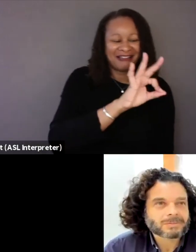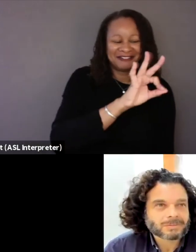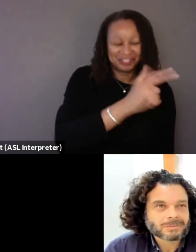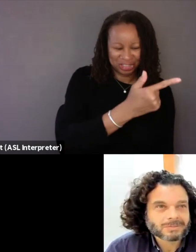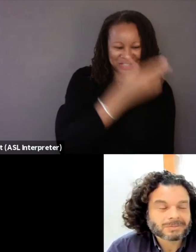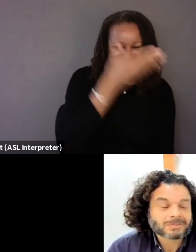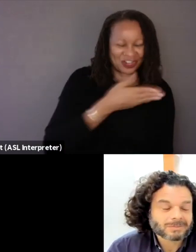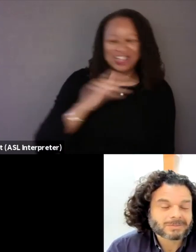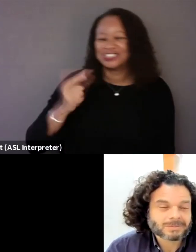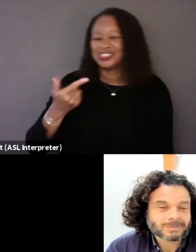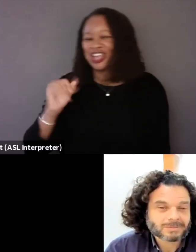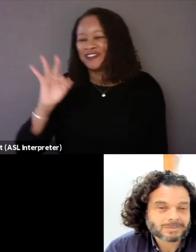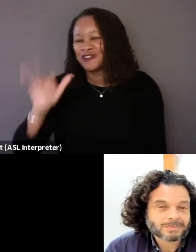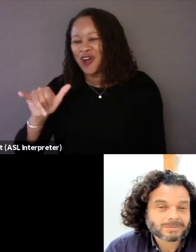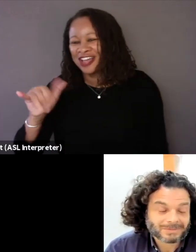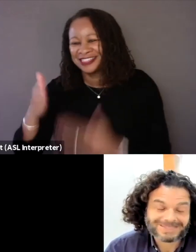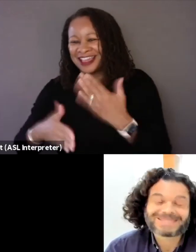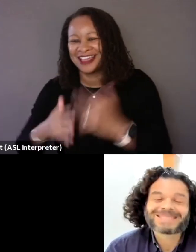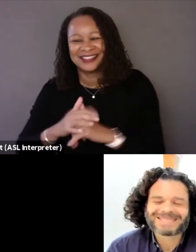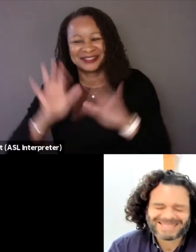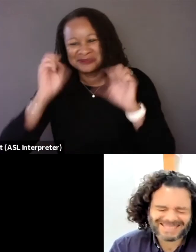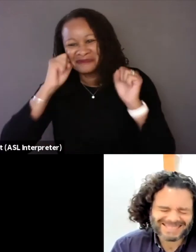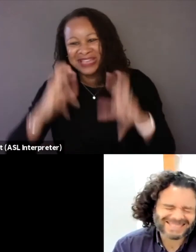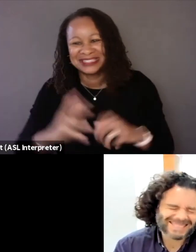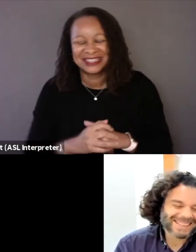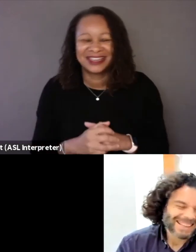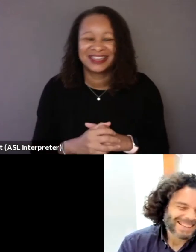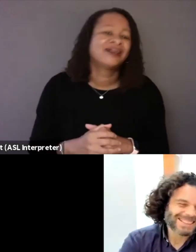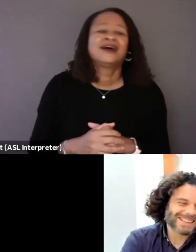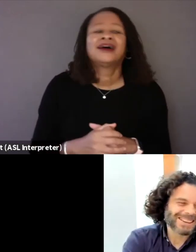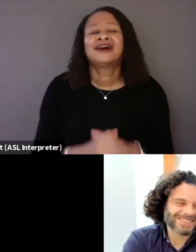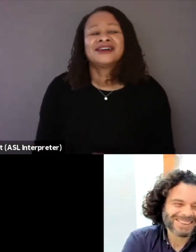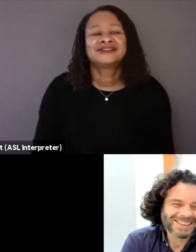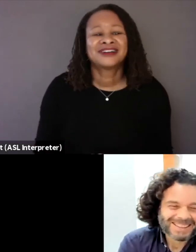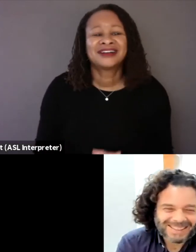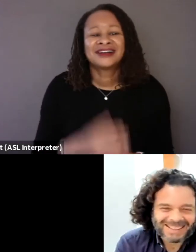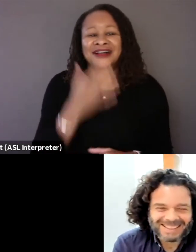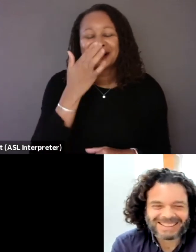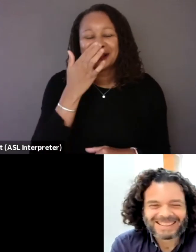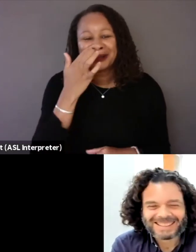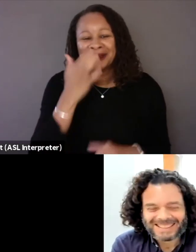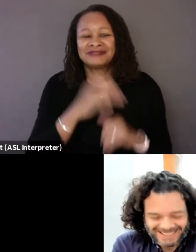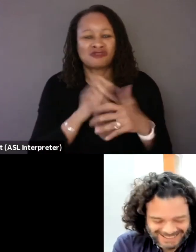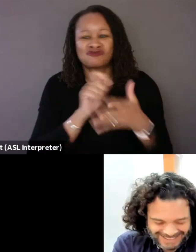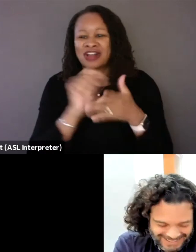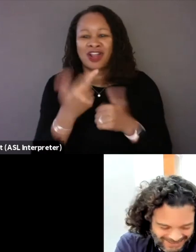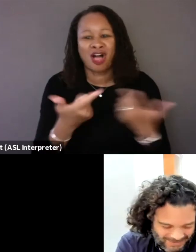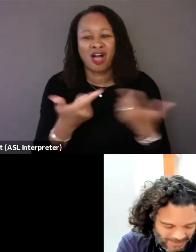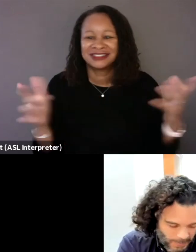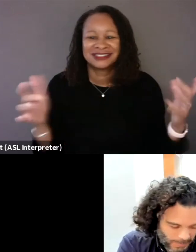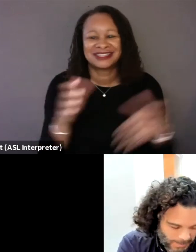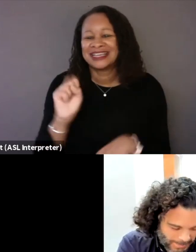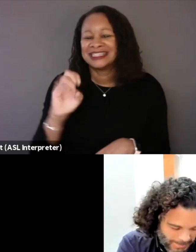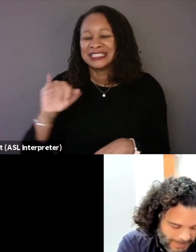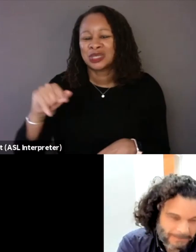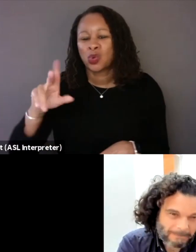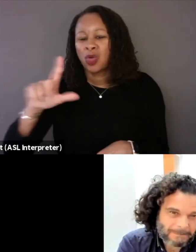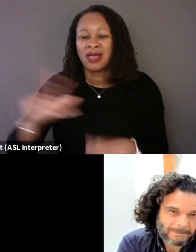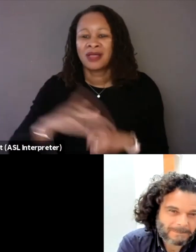That's the sequel, right? That's the sequel to LFG, writing itself for you. Right. We need to do the prequel, right?